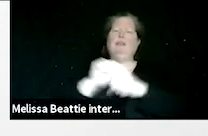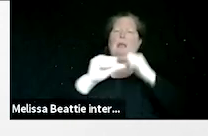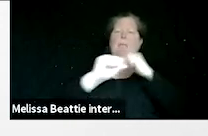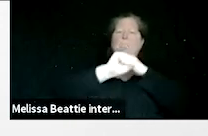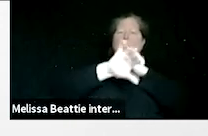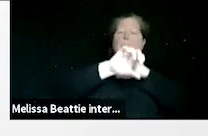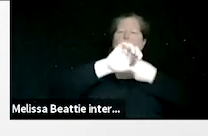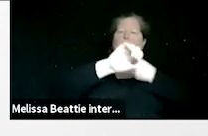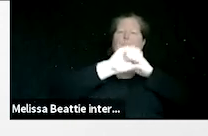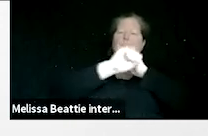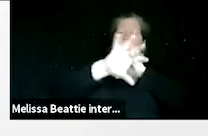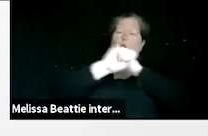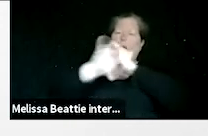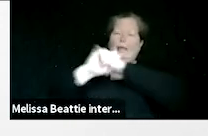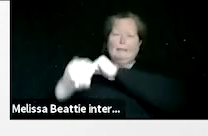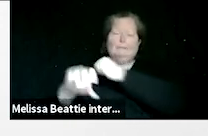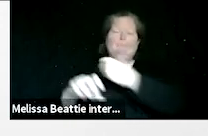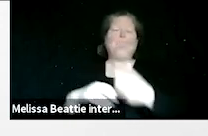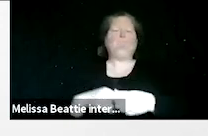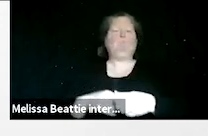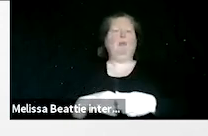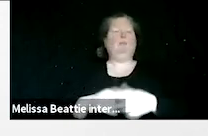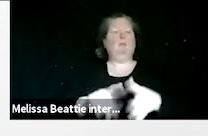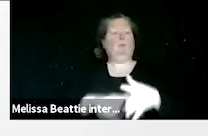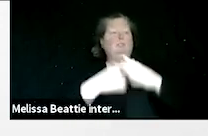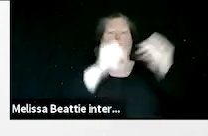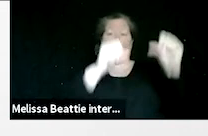Rick Mislan: You know, the original poster series from offset back in the